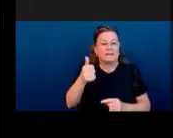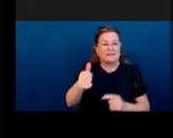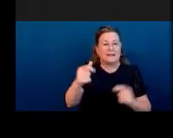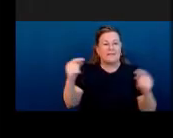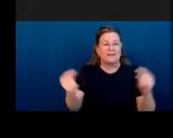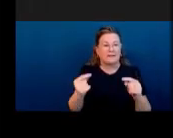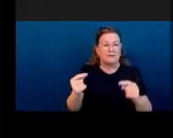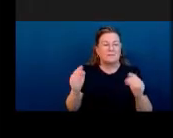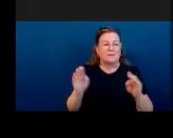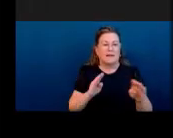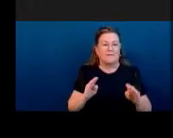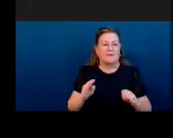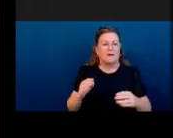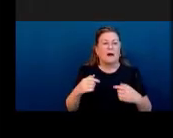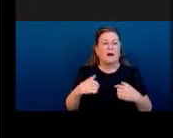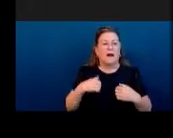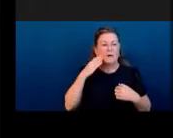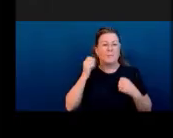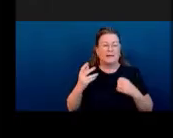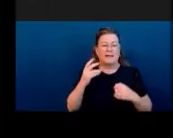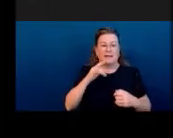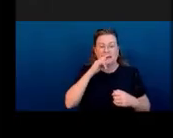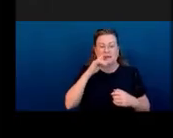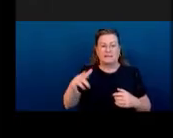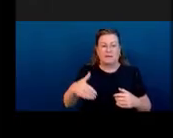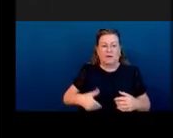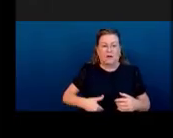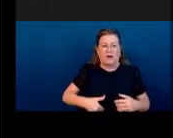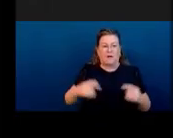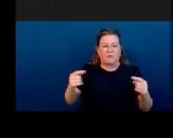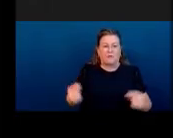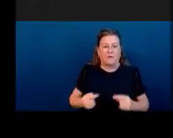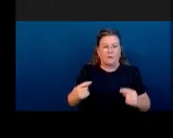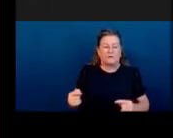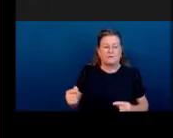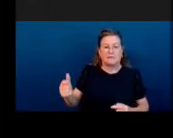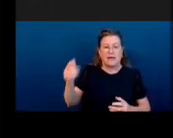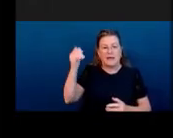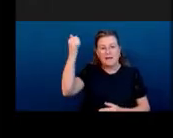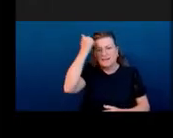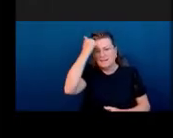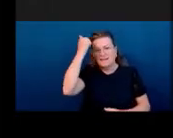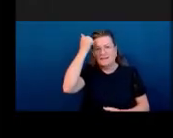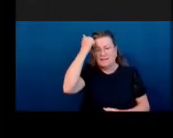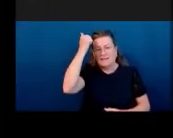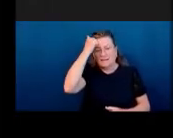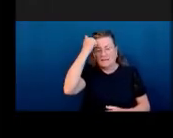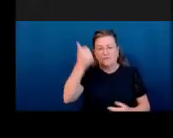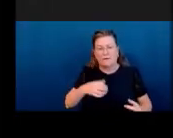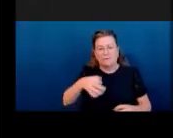feels uncomfortable, they're hitting their head, or they're doing something else just to stop the pain, but they can't